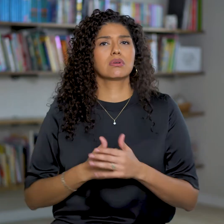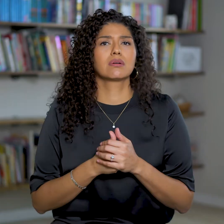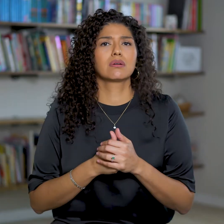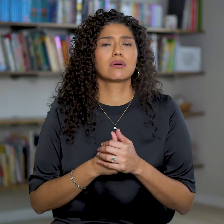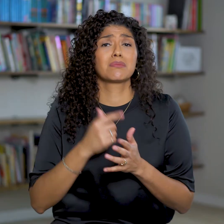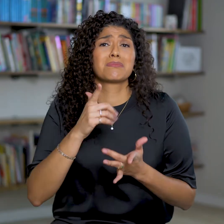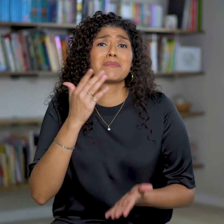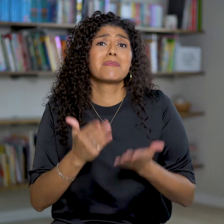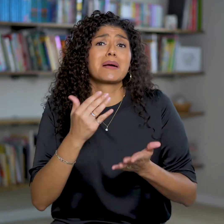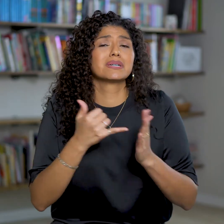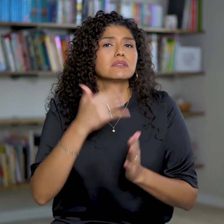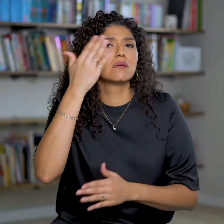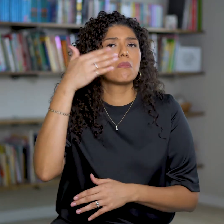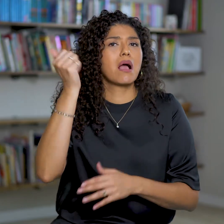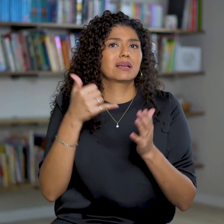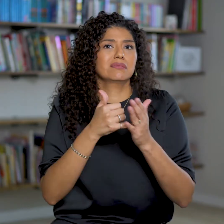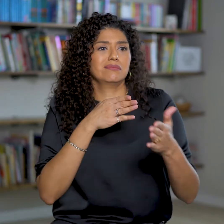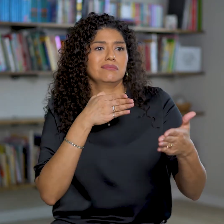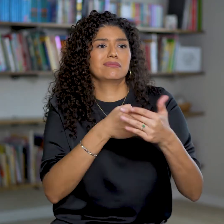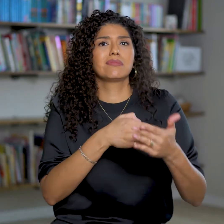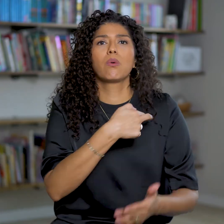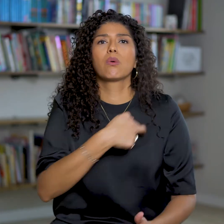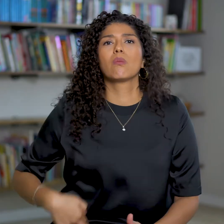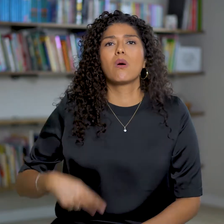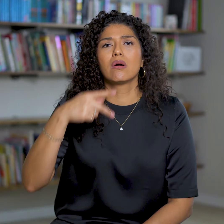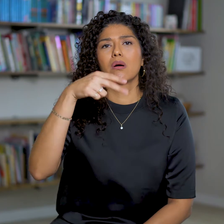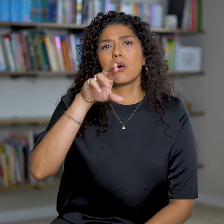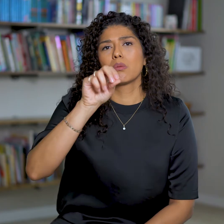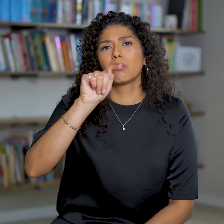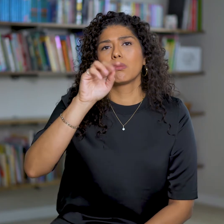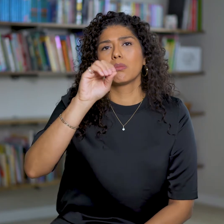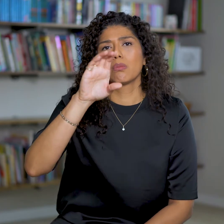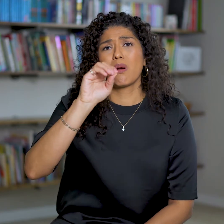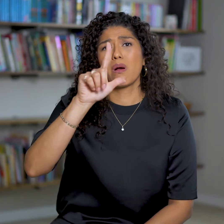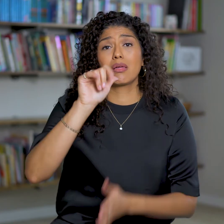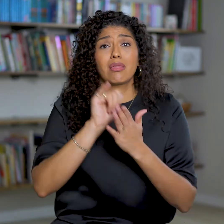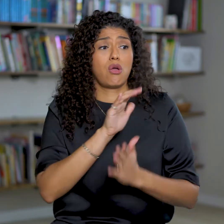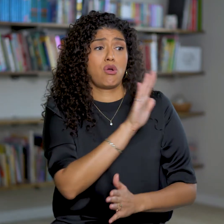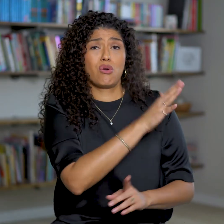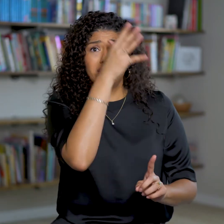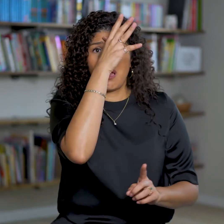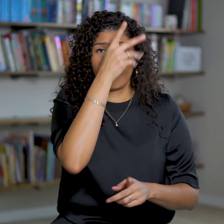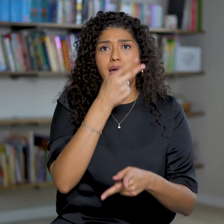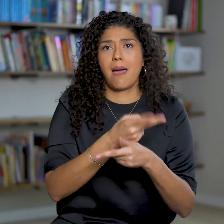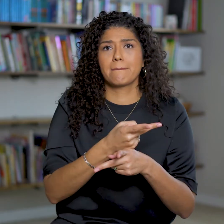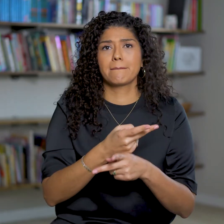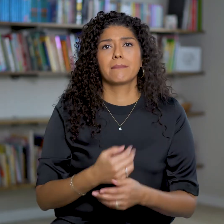Maybe that goes against the royal protocol her dad kept,